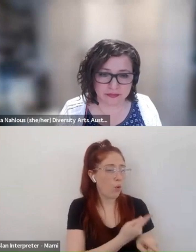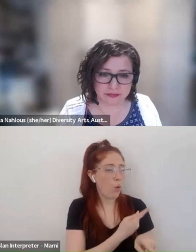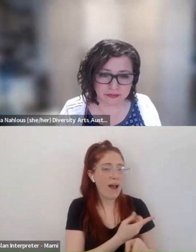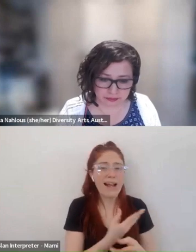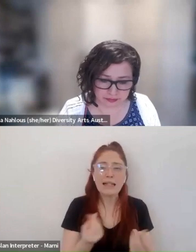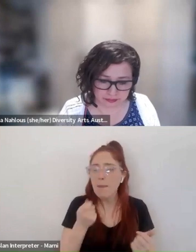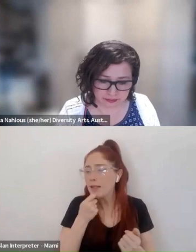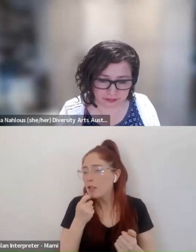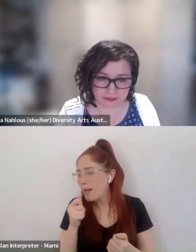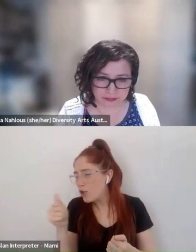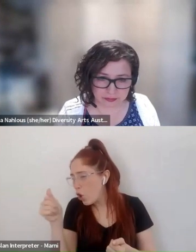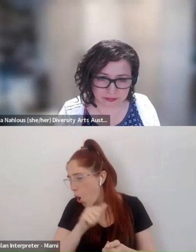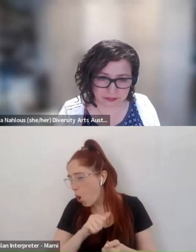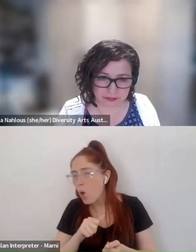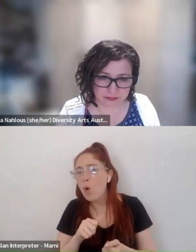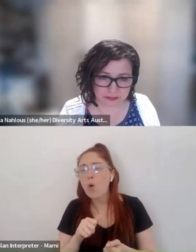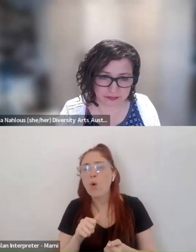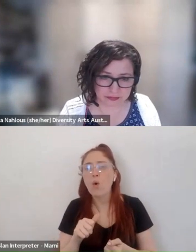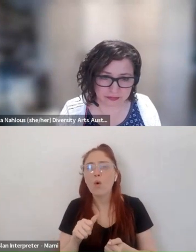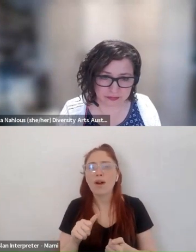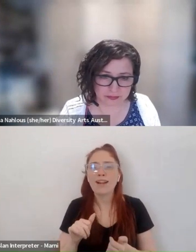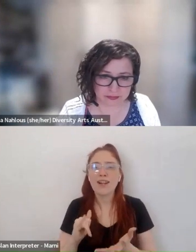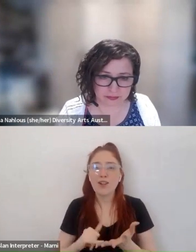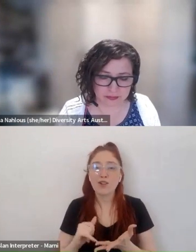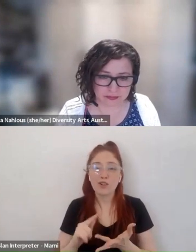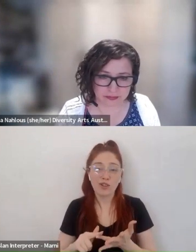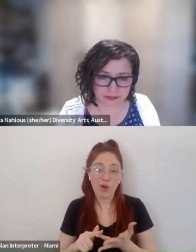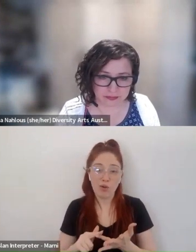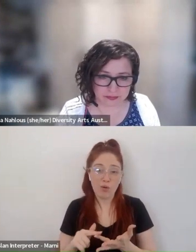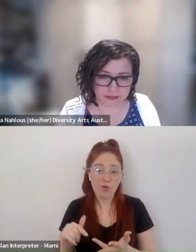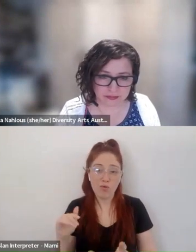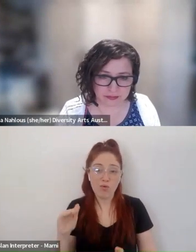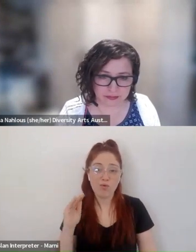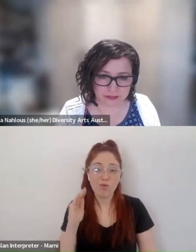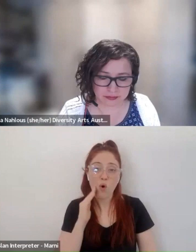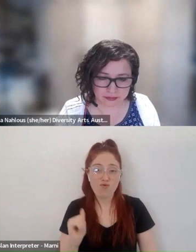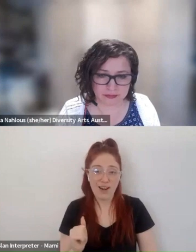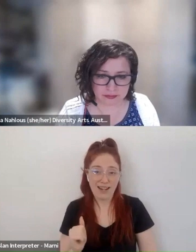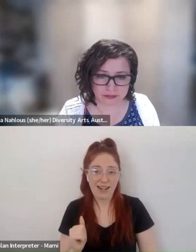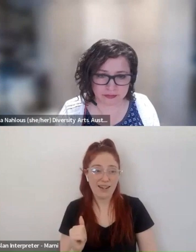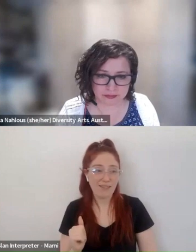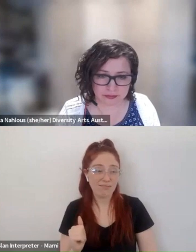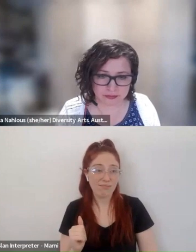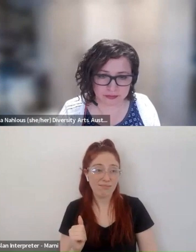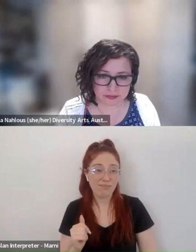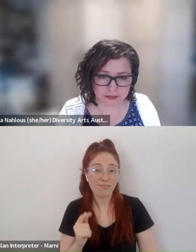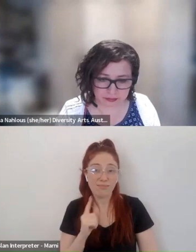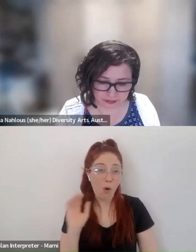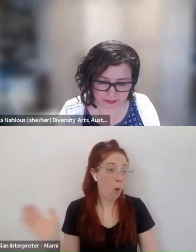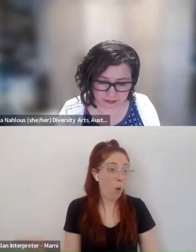there's already boundaries around little barriers around who is fluent who's not expand that out to the rest of the